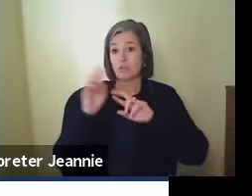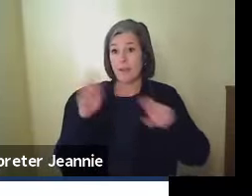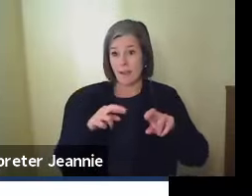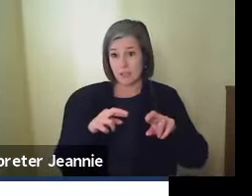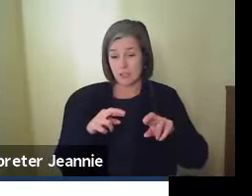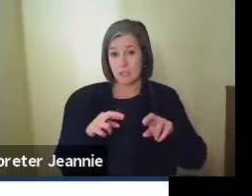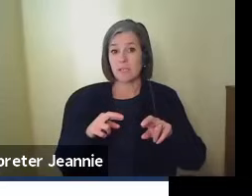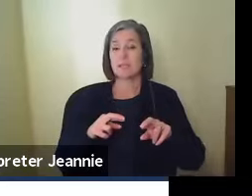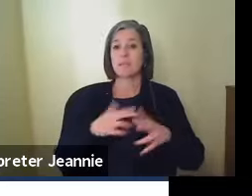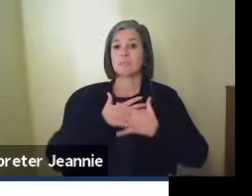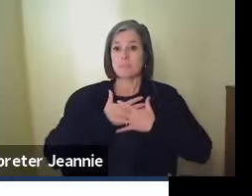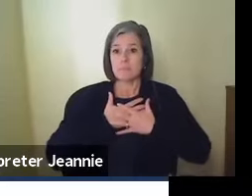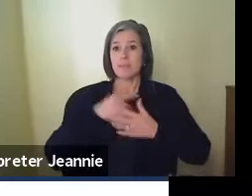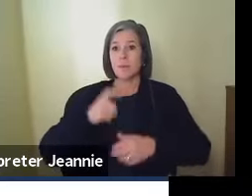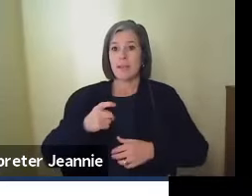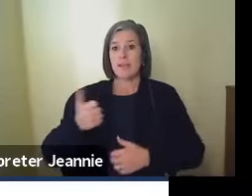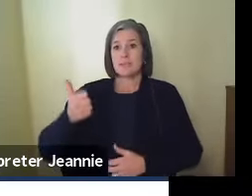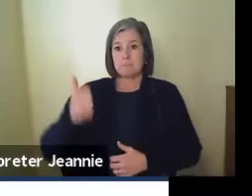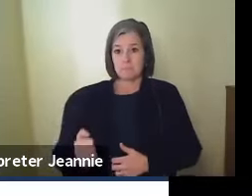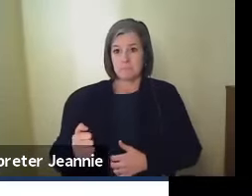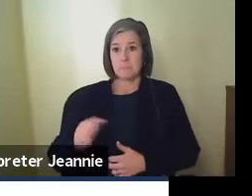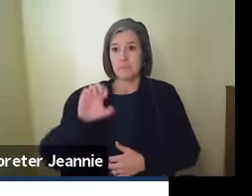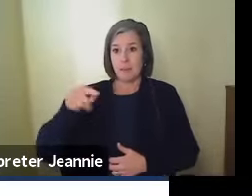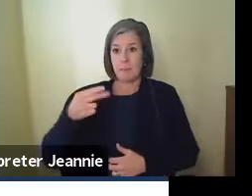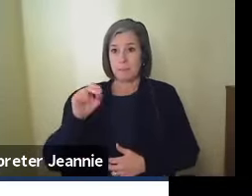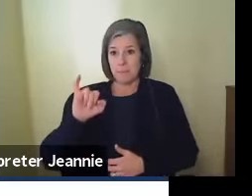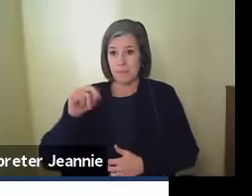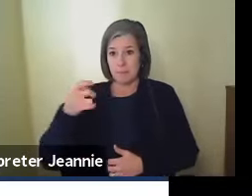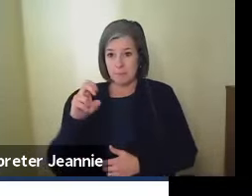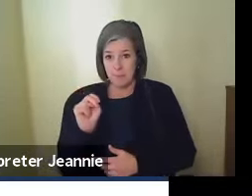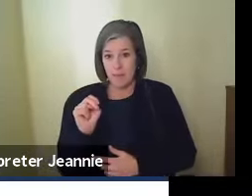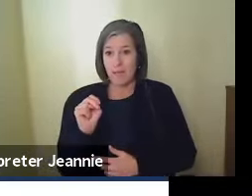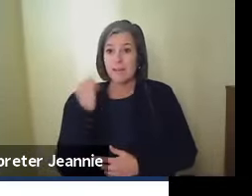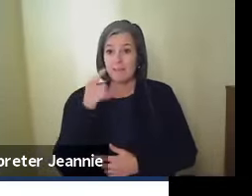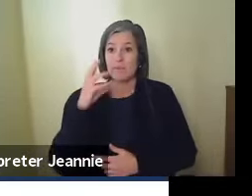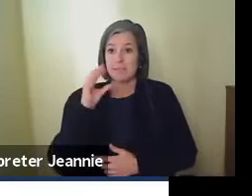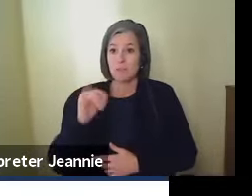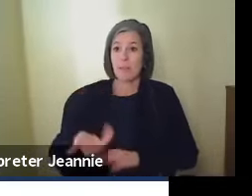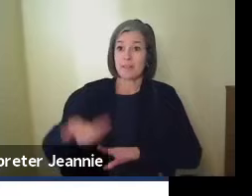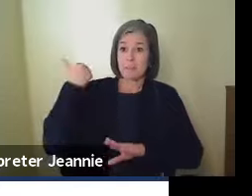an injected or infused medication in the past including vaccines that you should make sure you